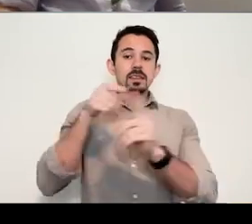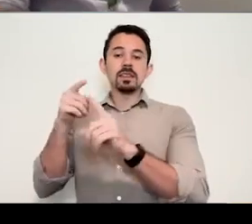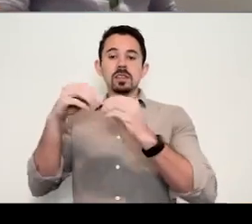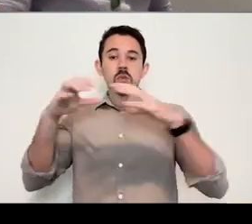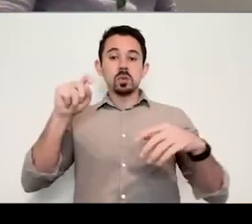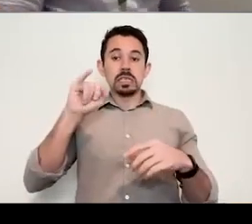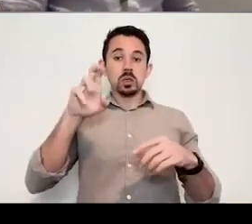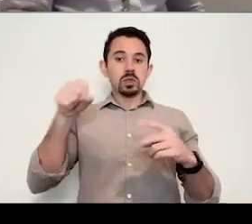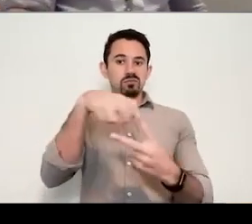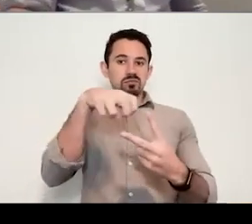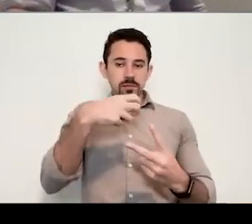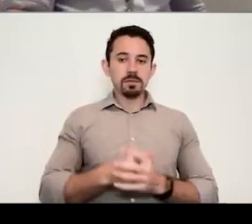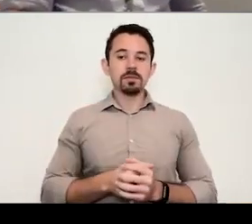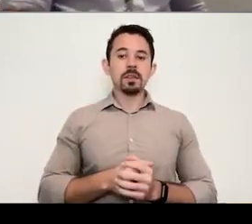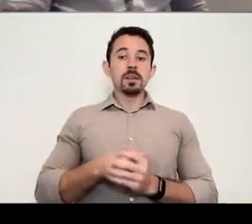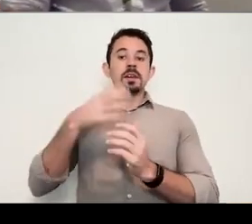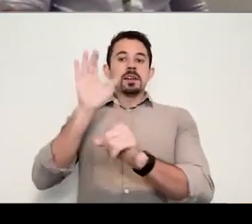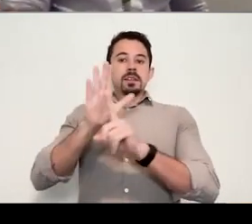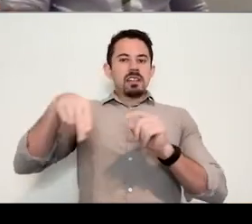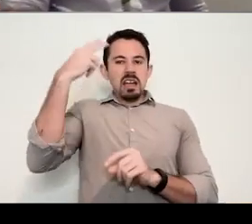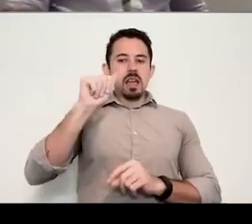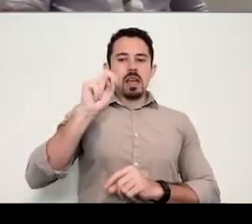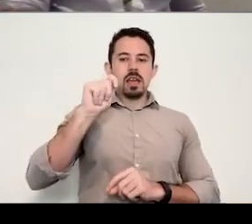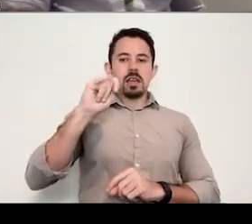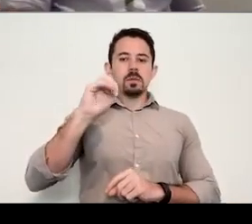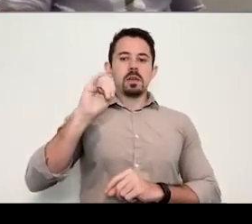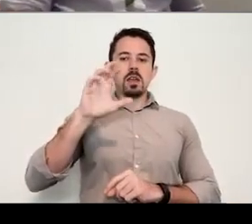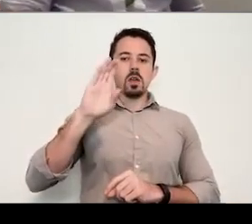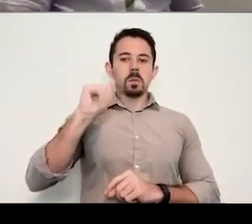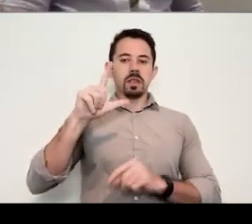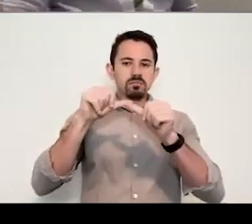Now this bacterial species is notorious for the chronic infections seen in the